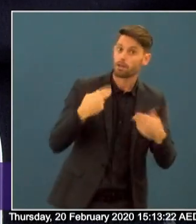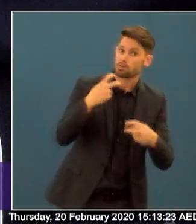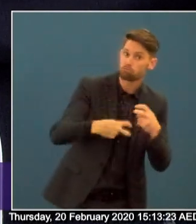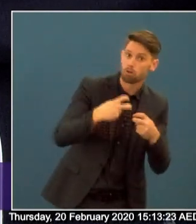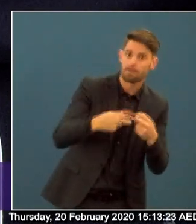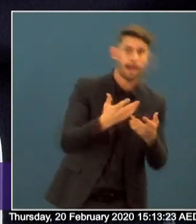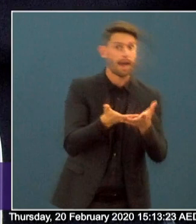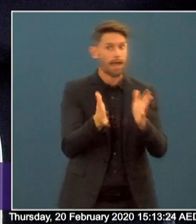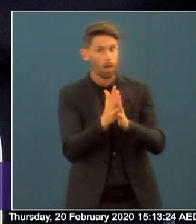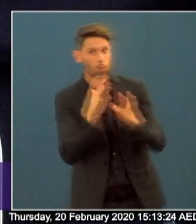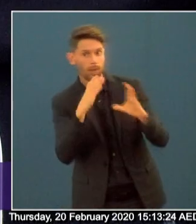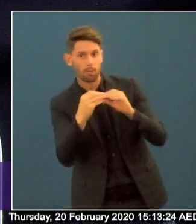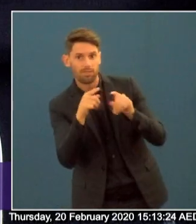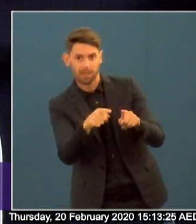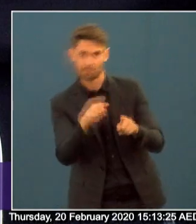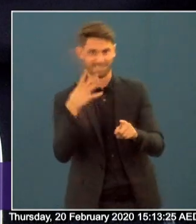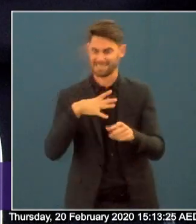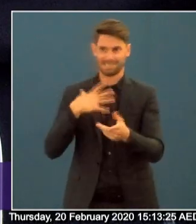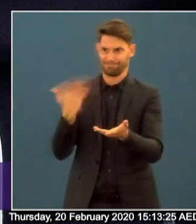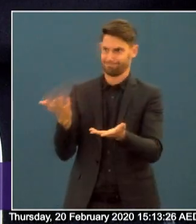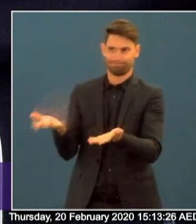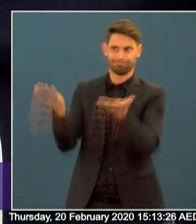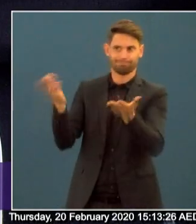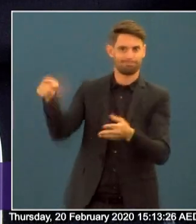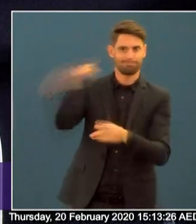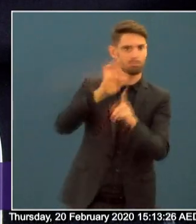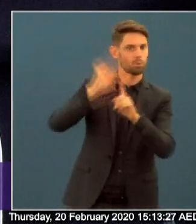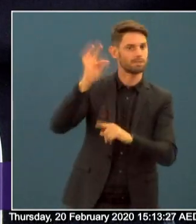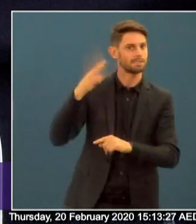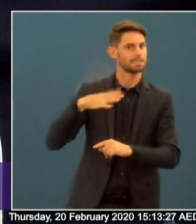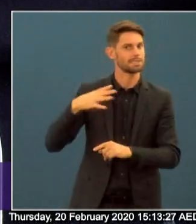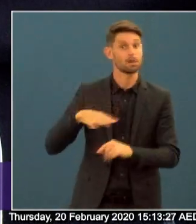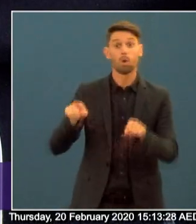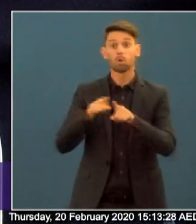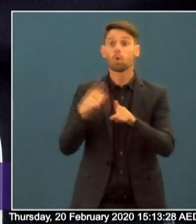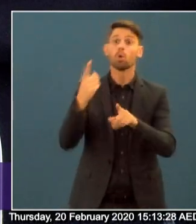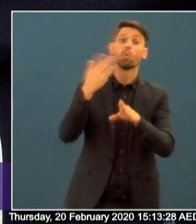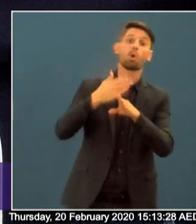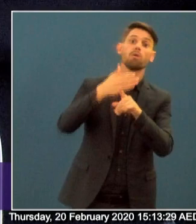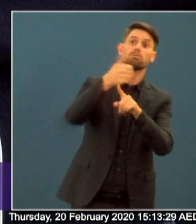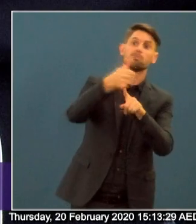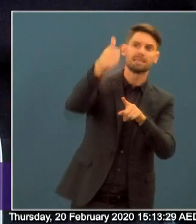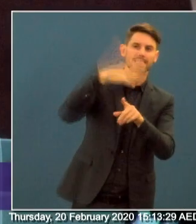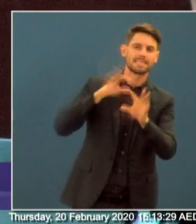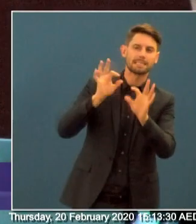are going to take leadership roles and to be drivers within the health system themselves. All right. Professor...